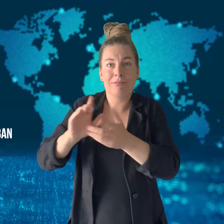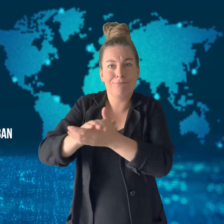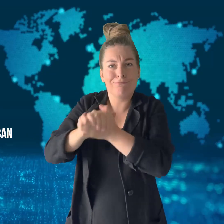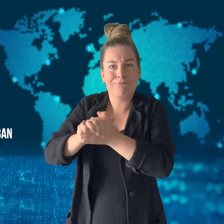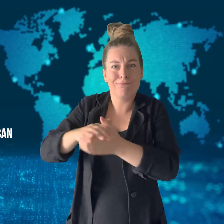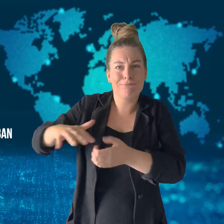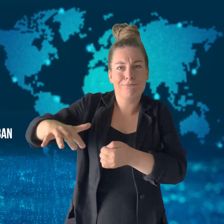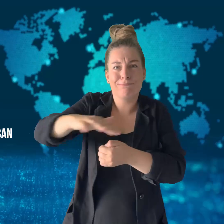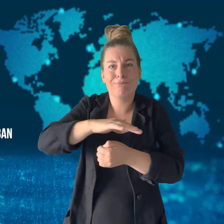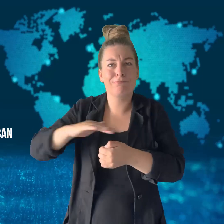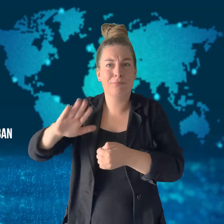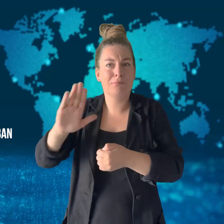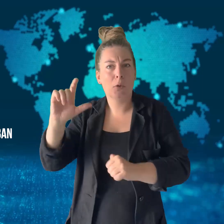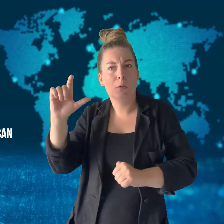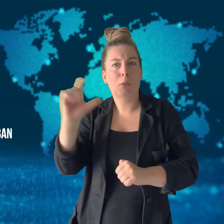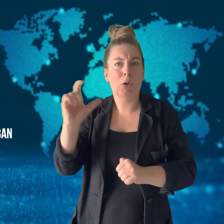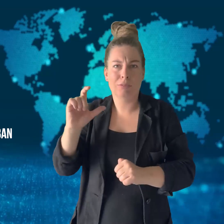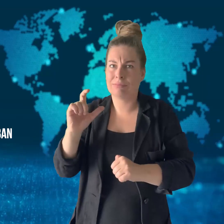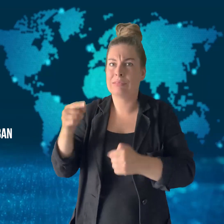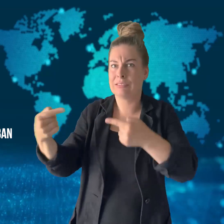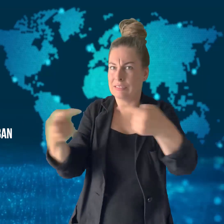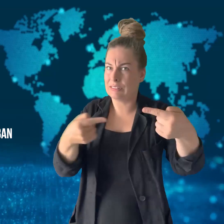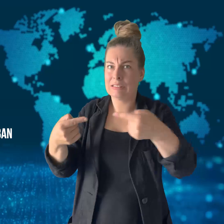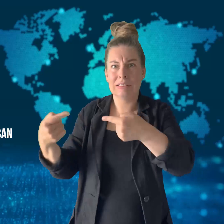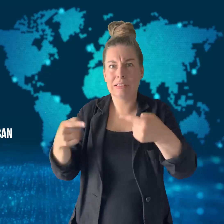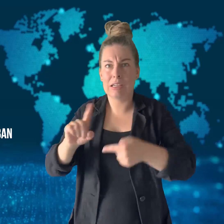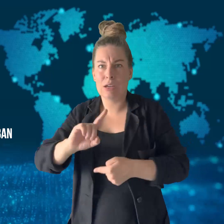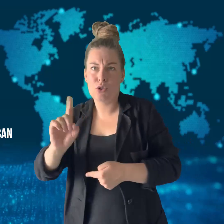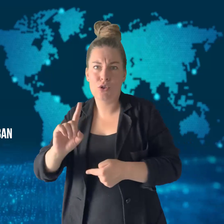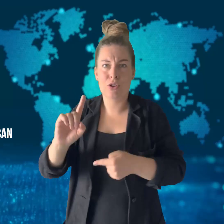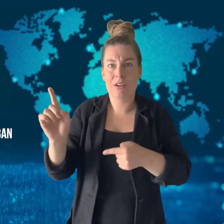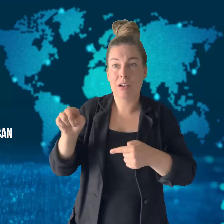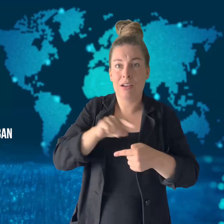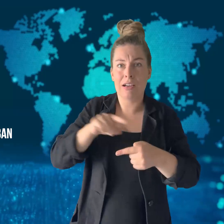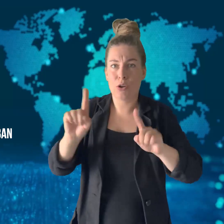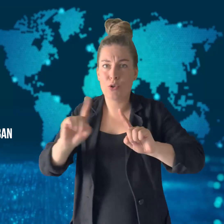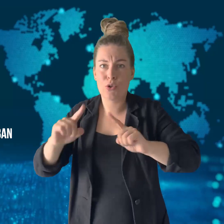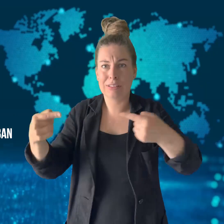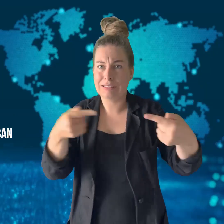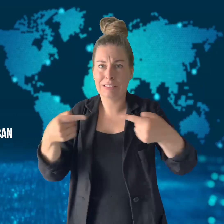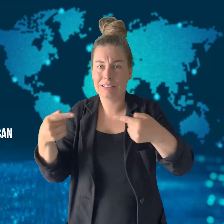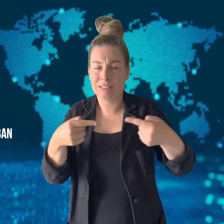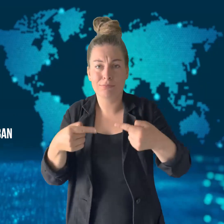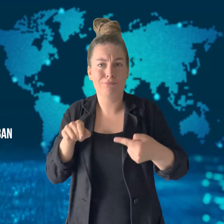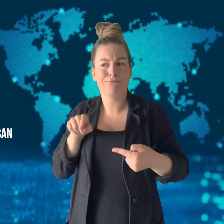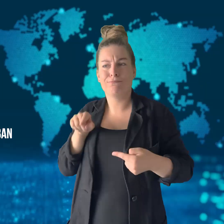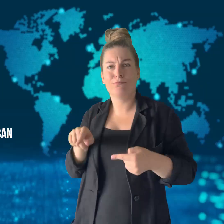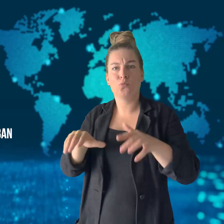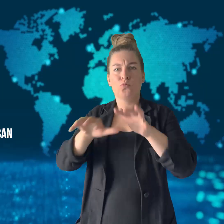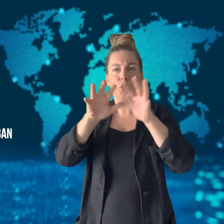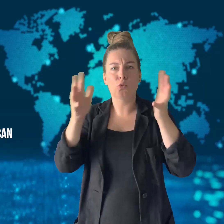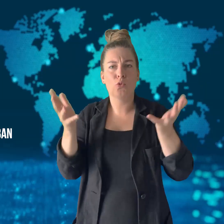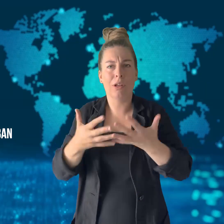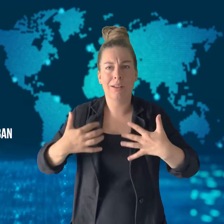However many Islamic colleagues disputed his arguments.